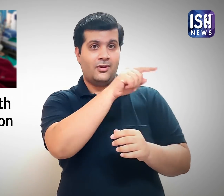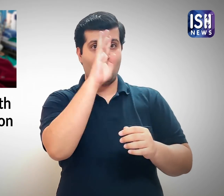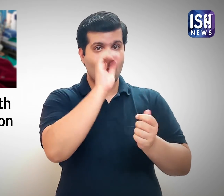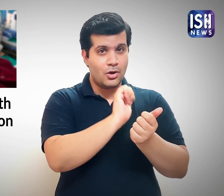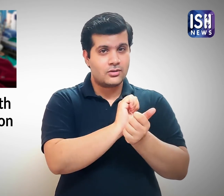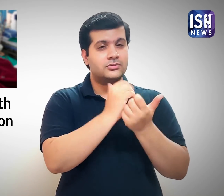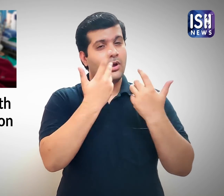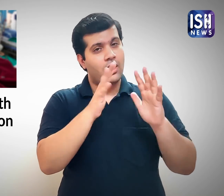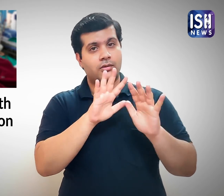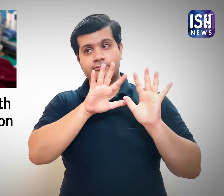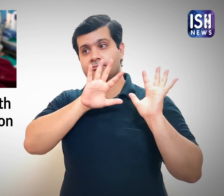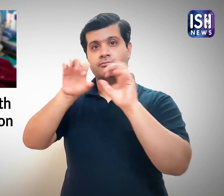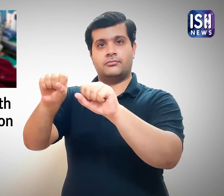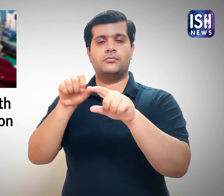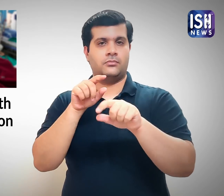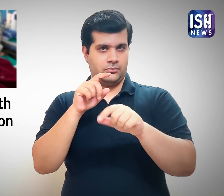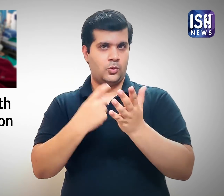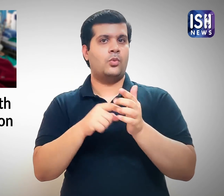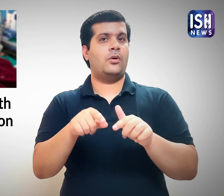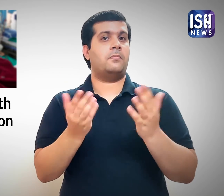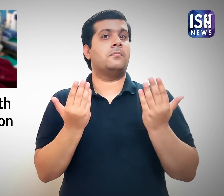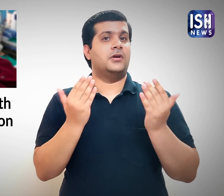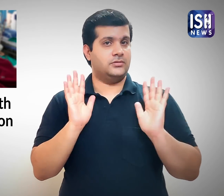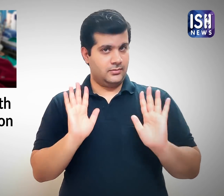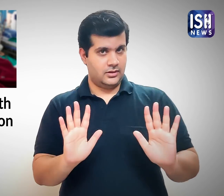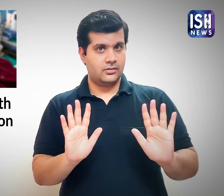It can lead to a police case.